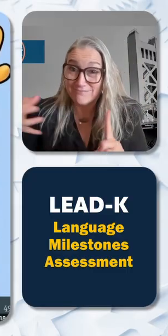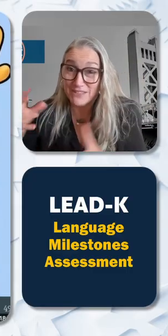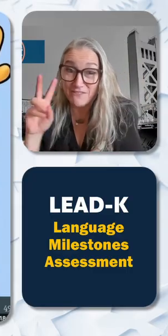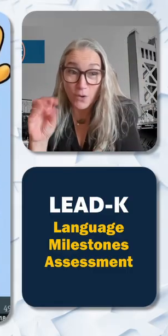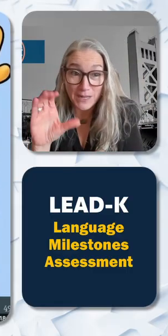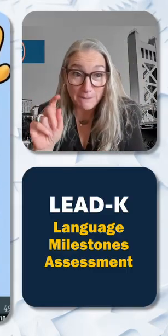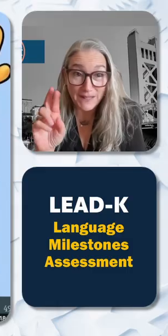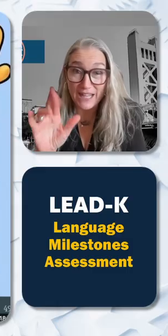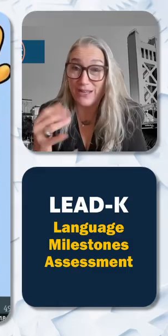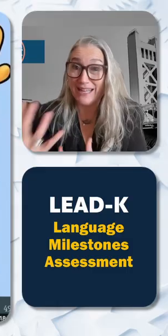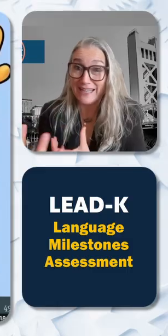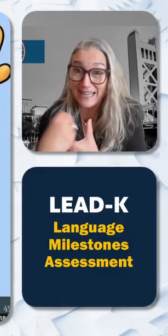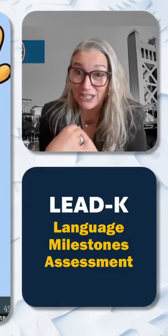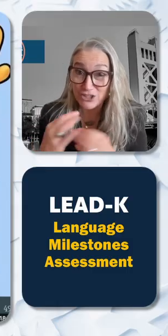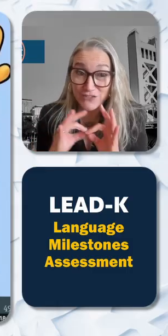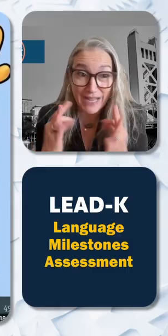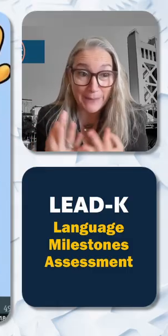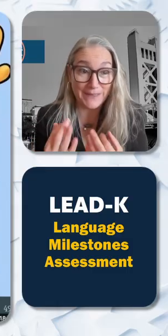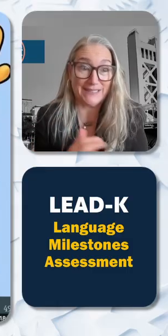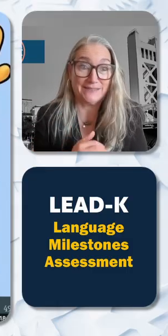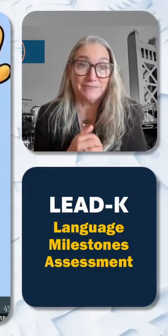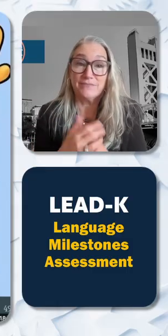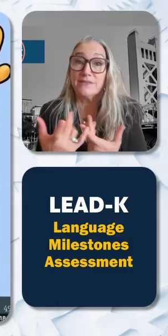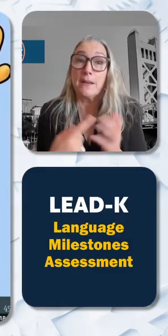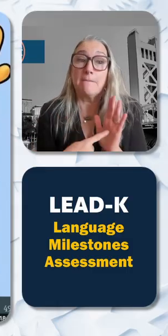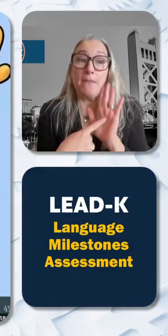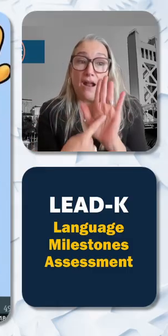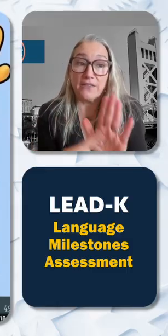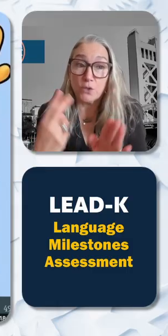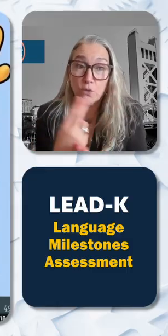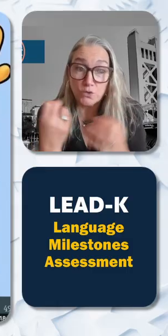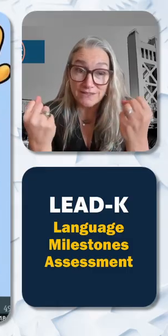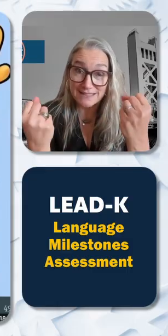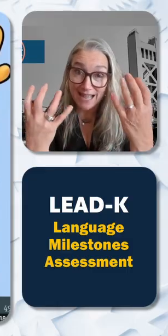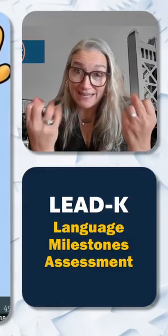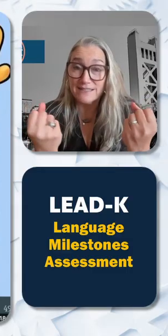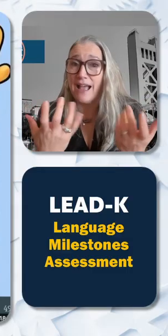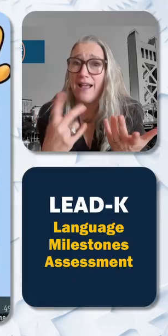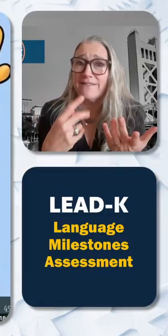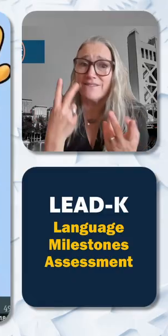They teach ASL. They teach an expansive vocabulary. They engage with the family.